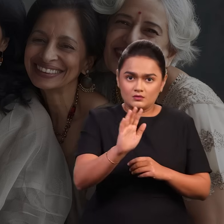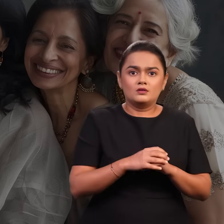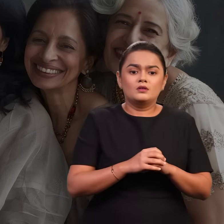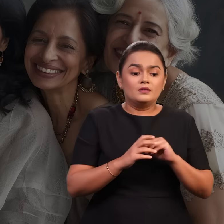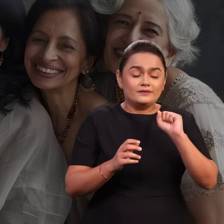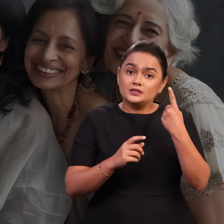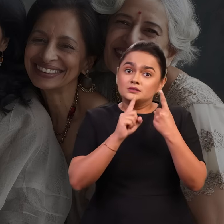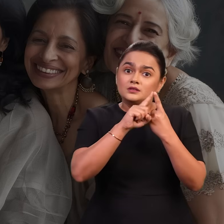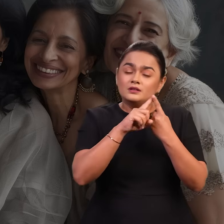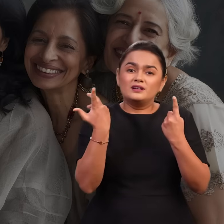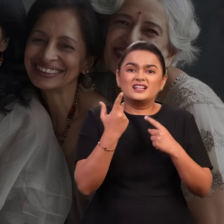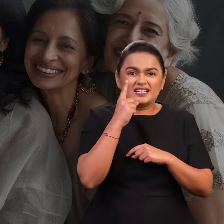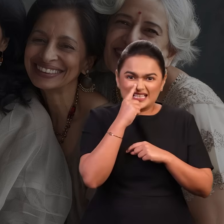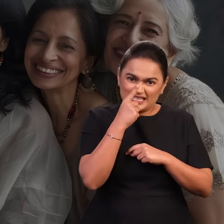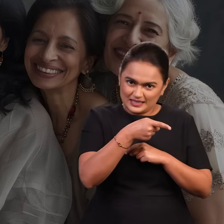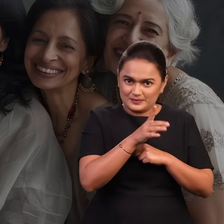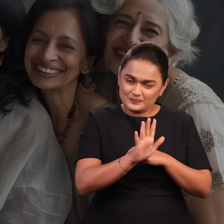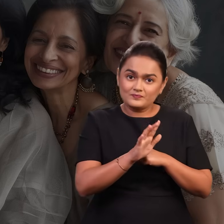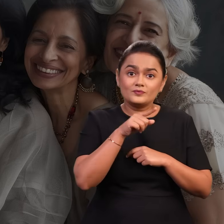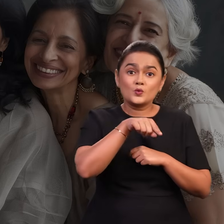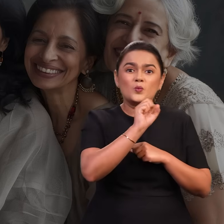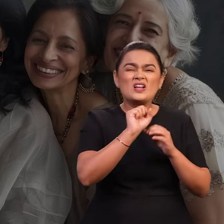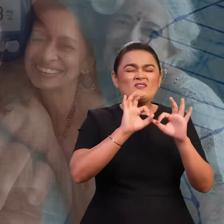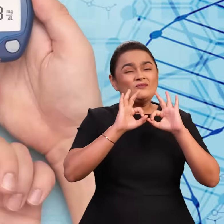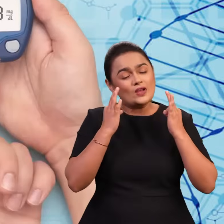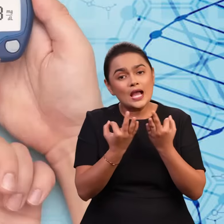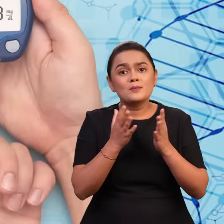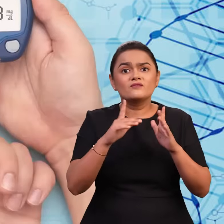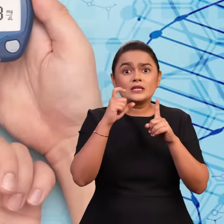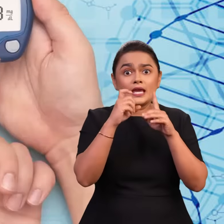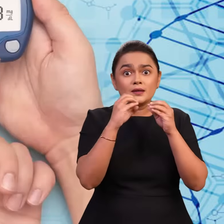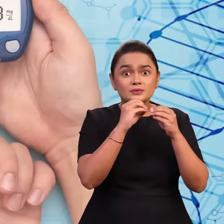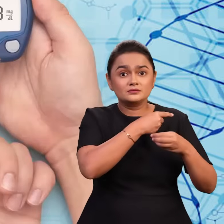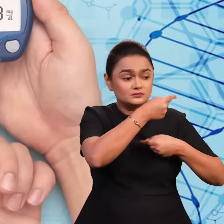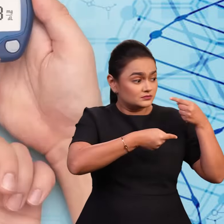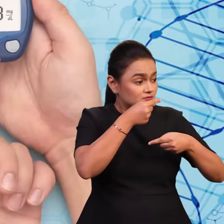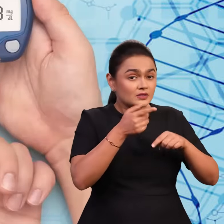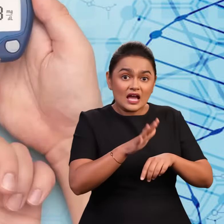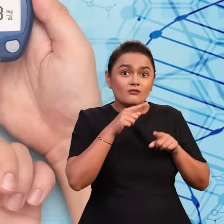Firstly females with diabetes in family history.